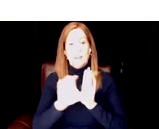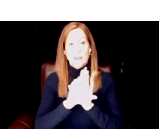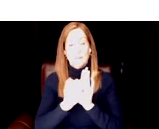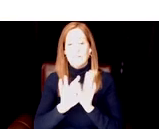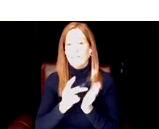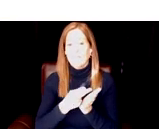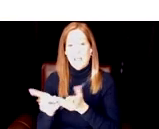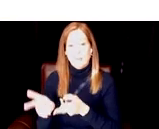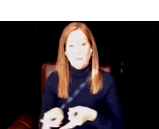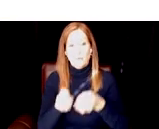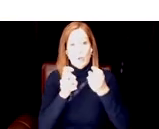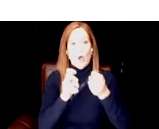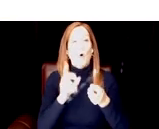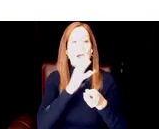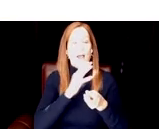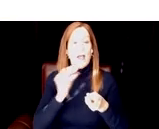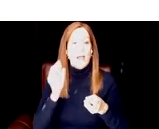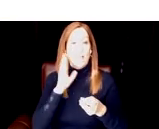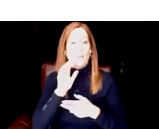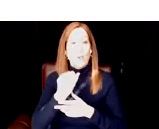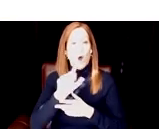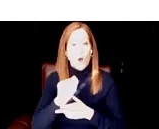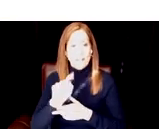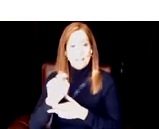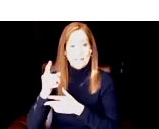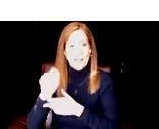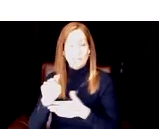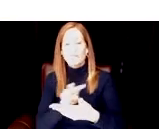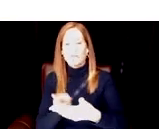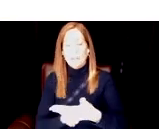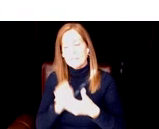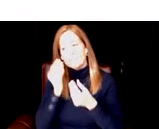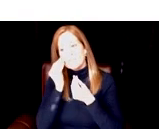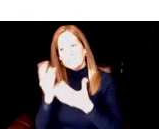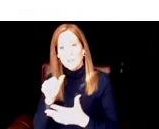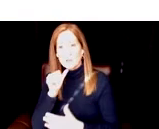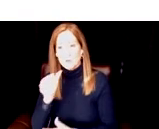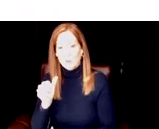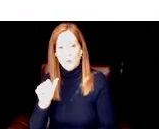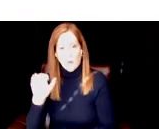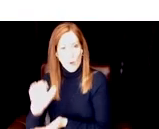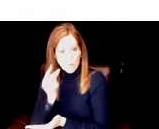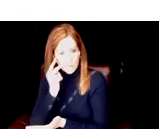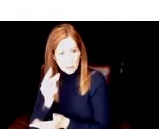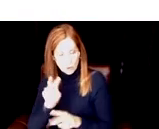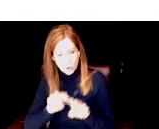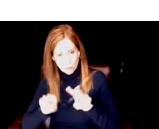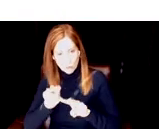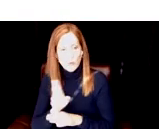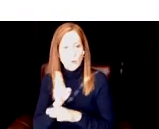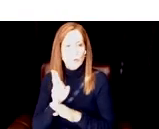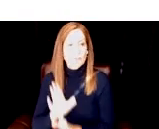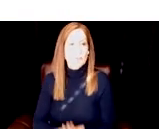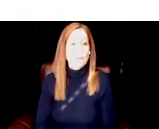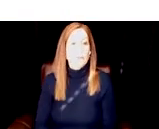and will read the alt text and provide the information to the non-sighted users. Alt text should answer this question--